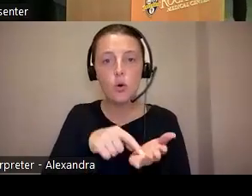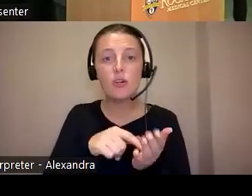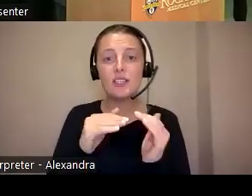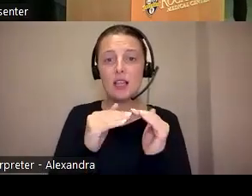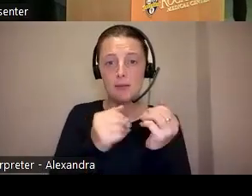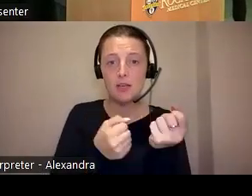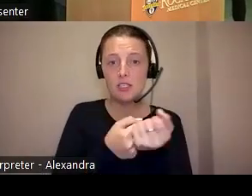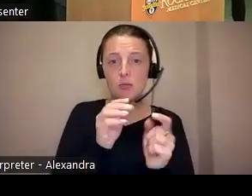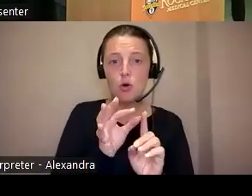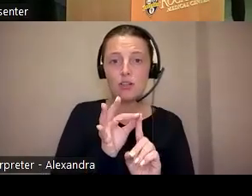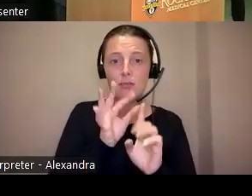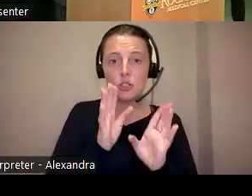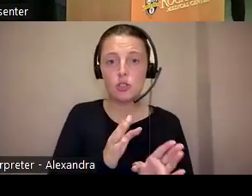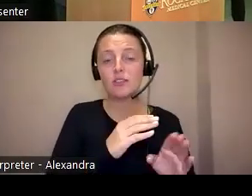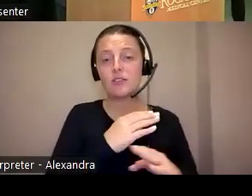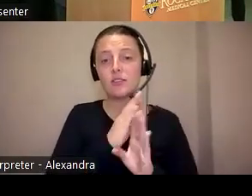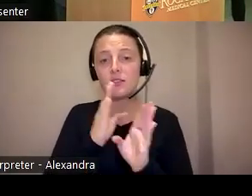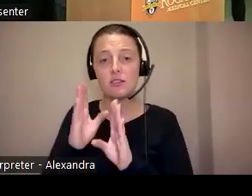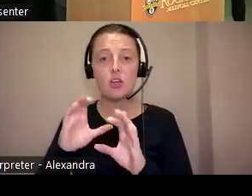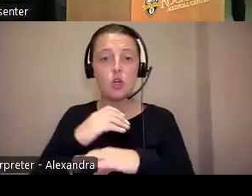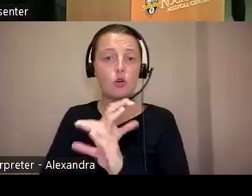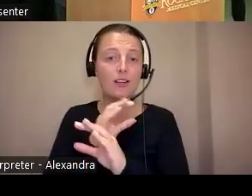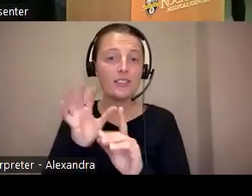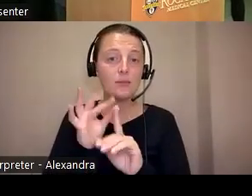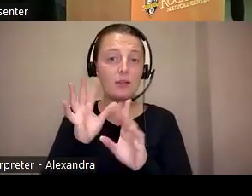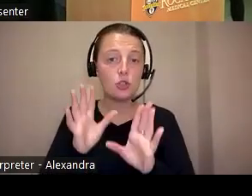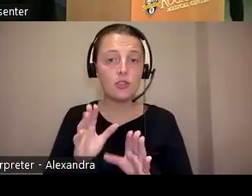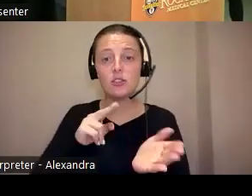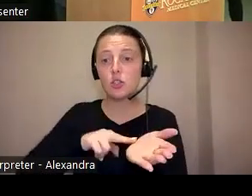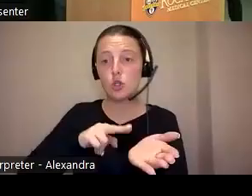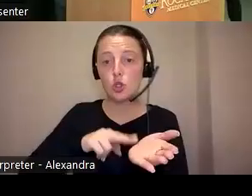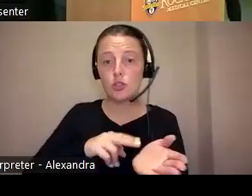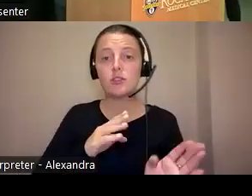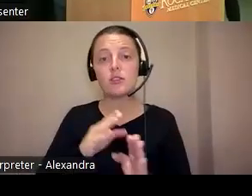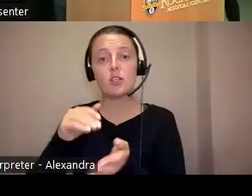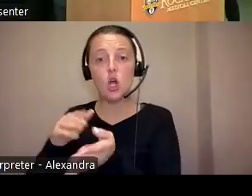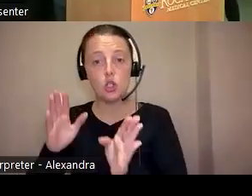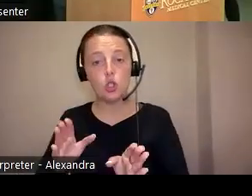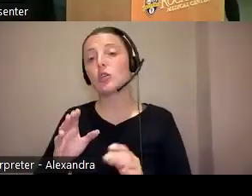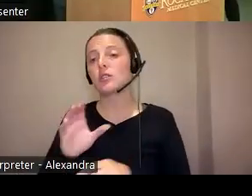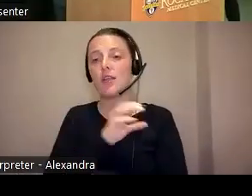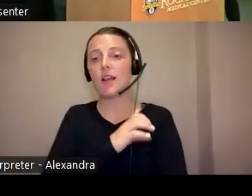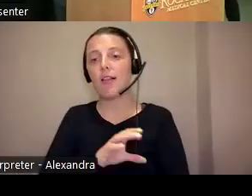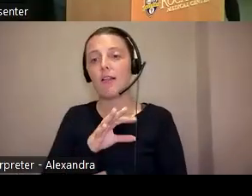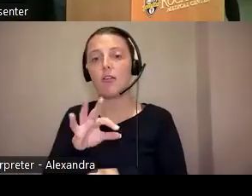directors and clinical staff overall and these are very uh uh high numbers and we are not able